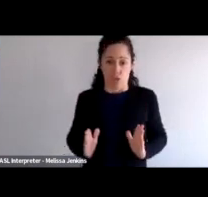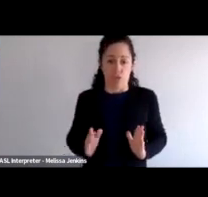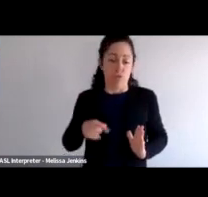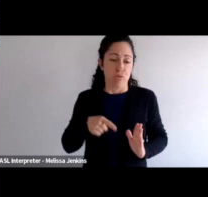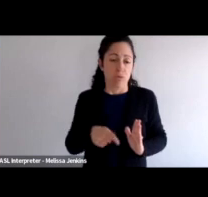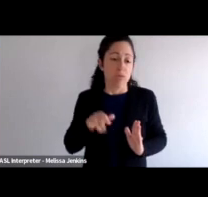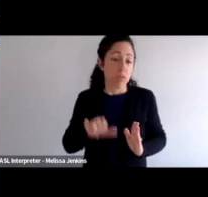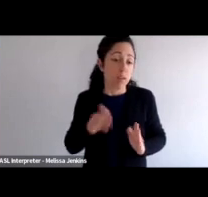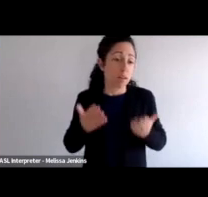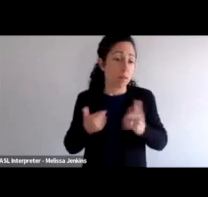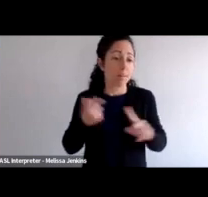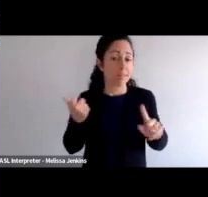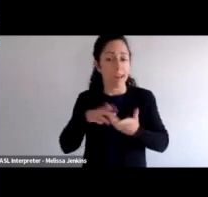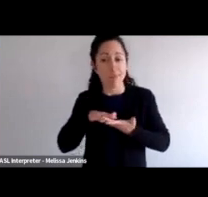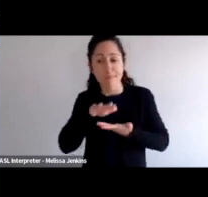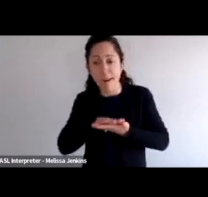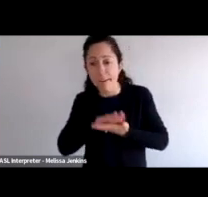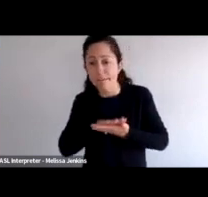centers, medical centers, pharmaceutical companies,